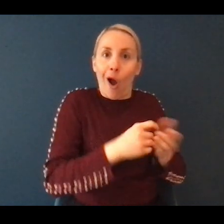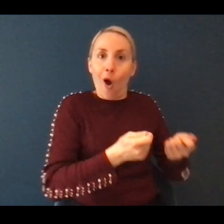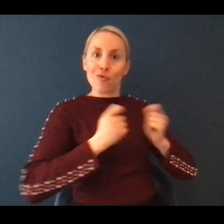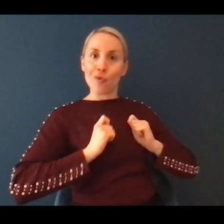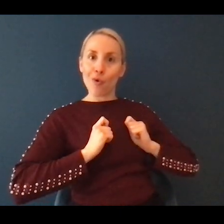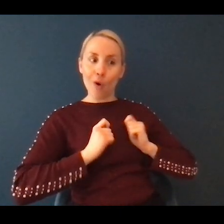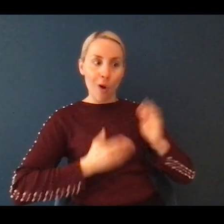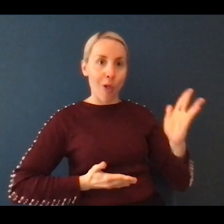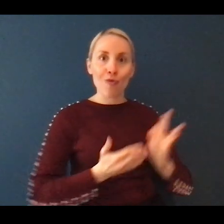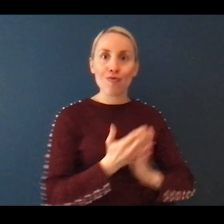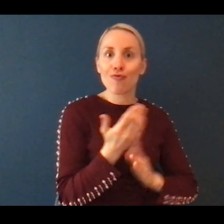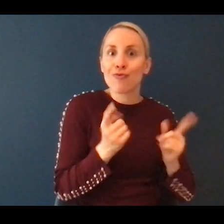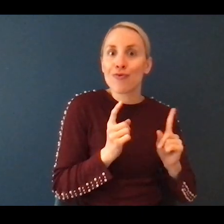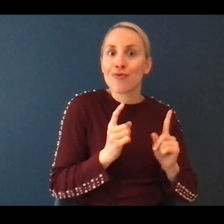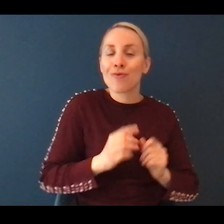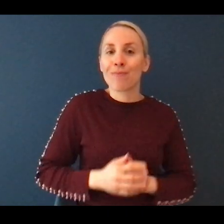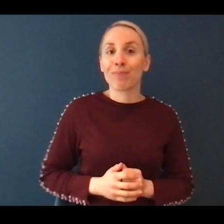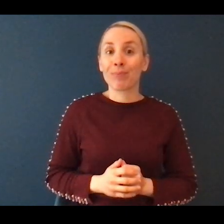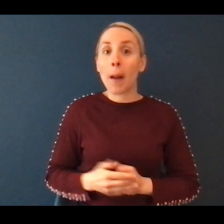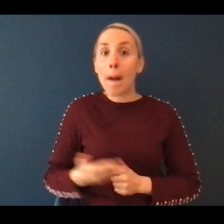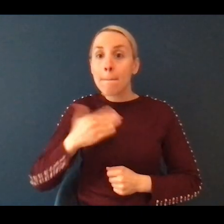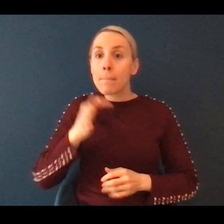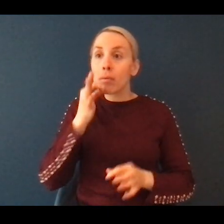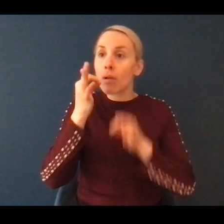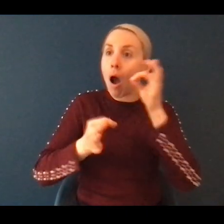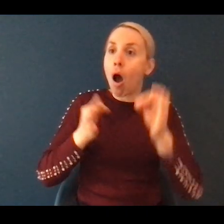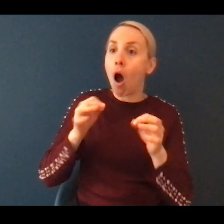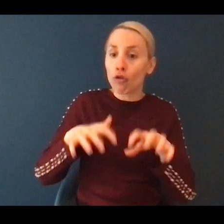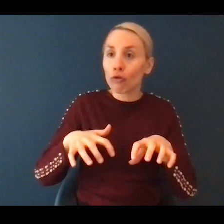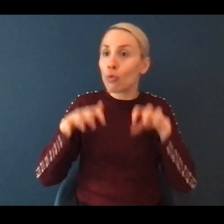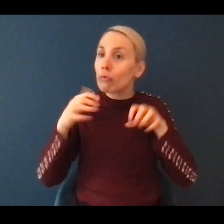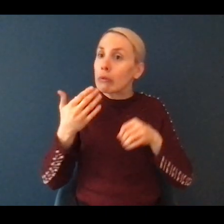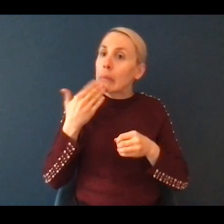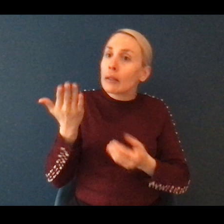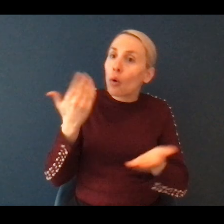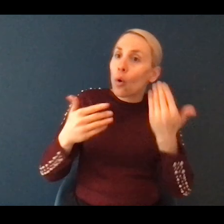audience to submit any questions that they are interested in us answering so we'll be